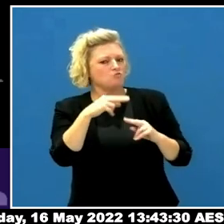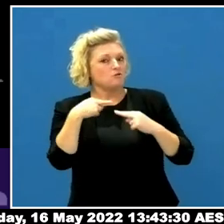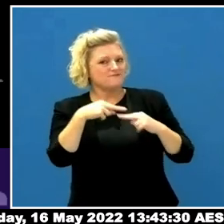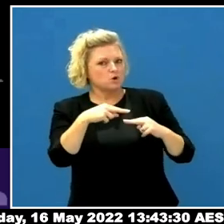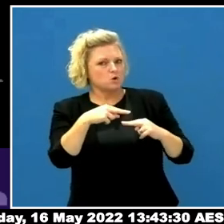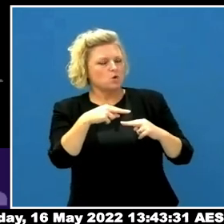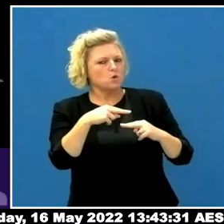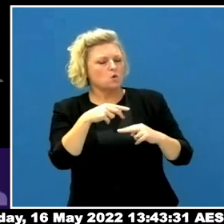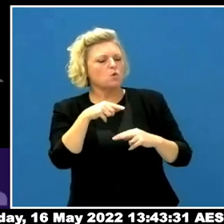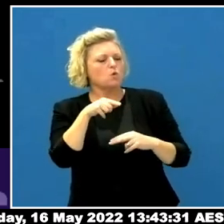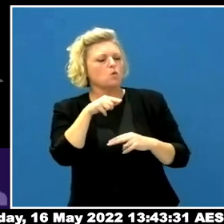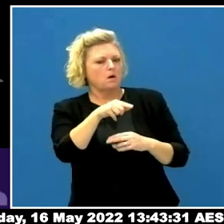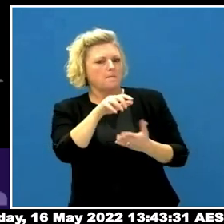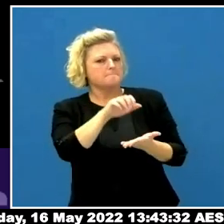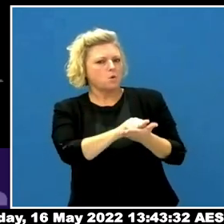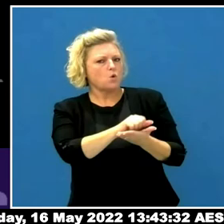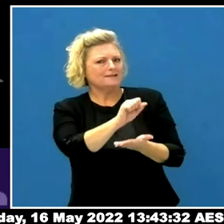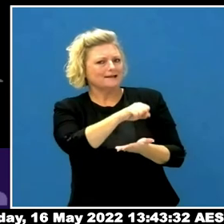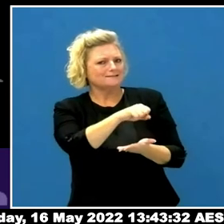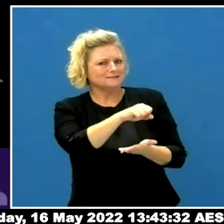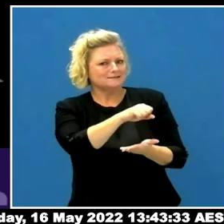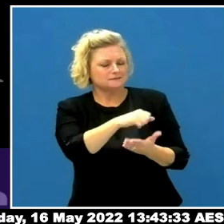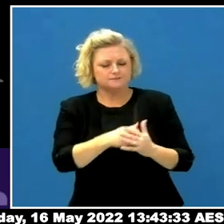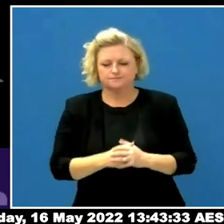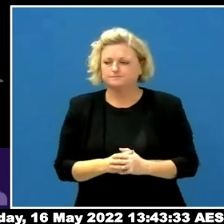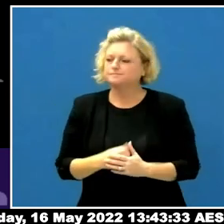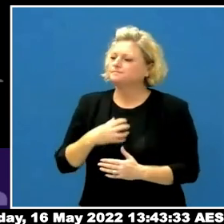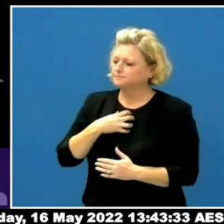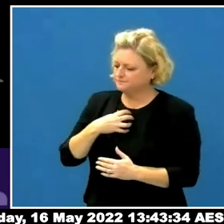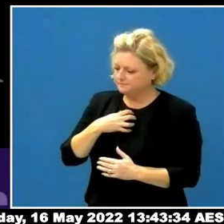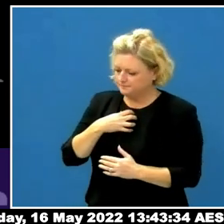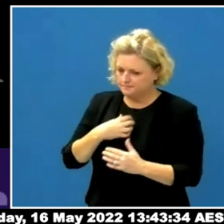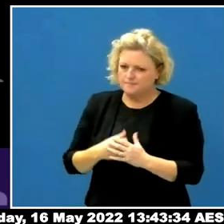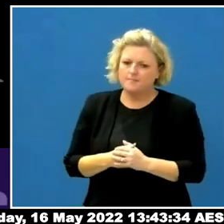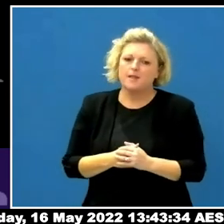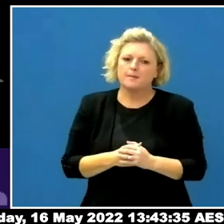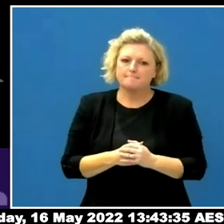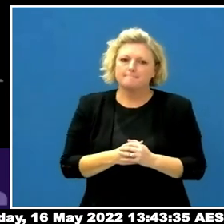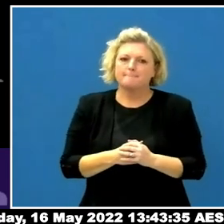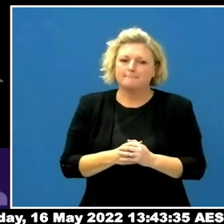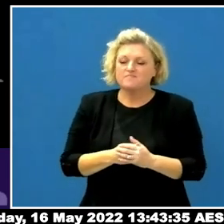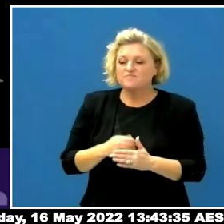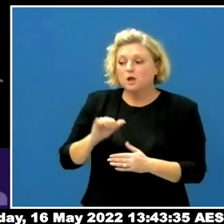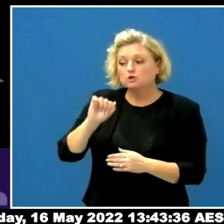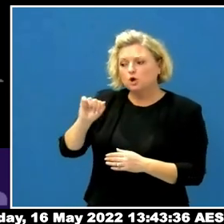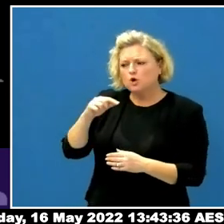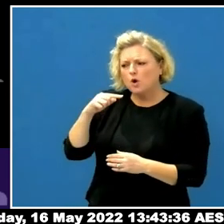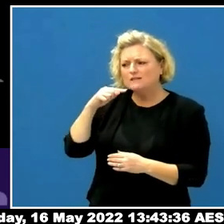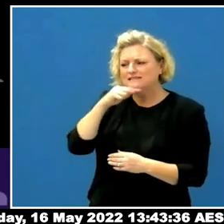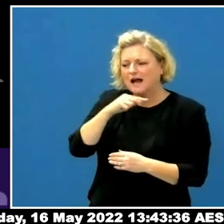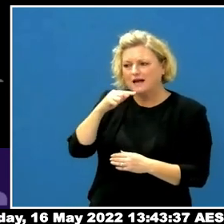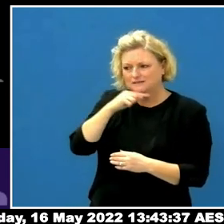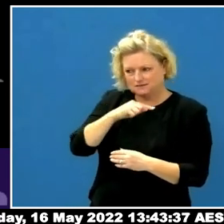Alright. When Simon started the ratio of support, what was the ratio of support